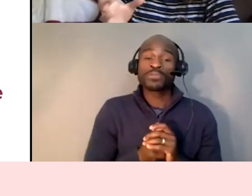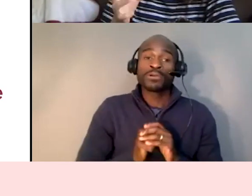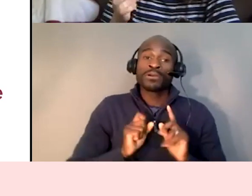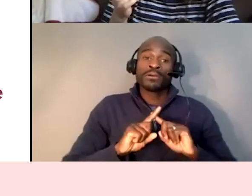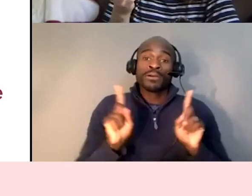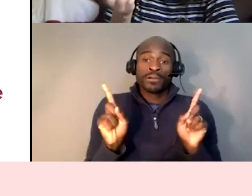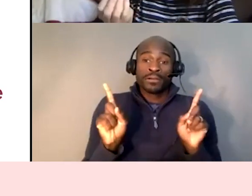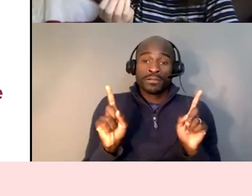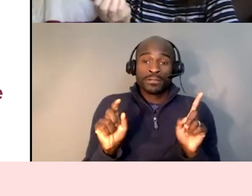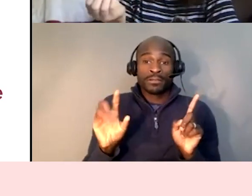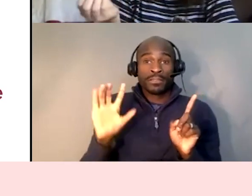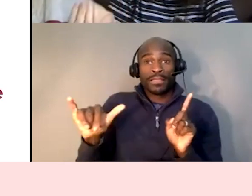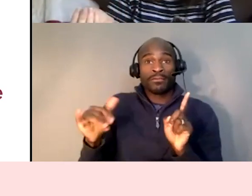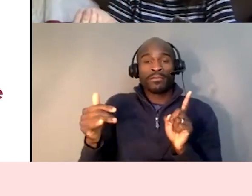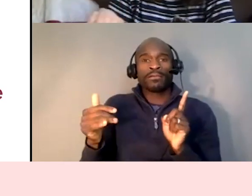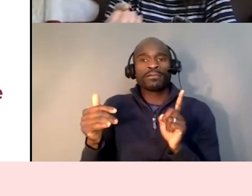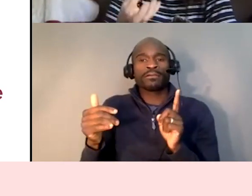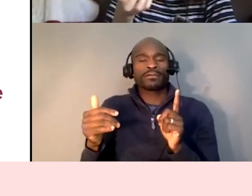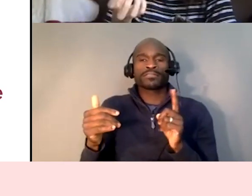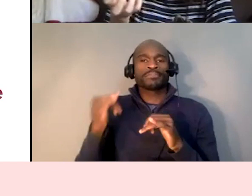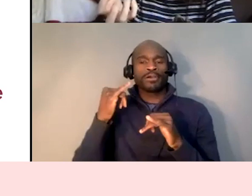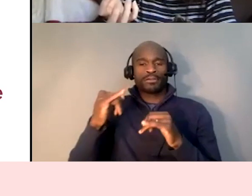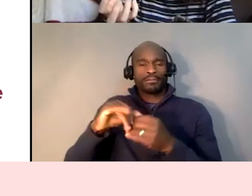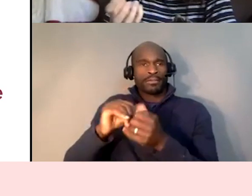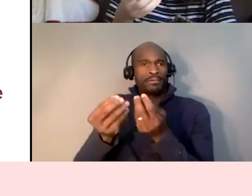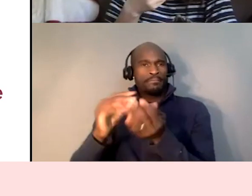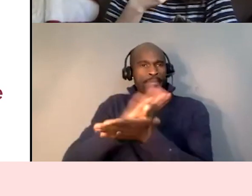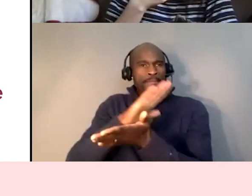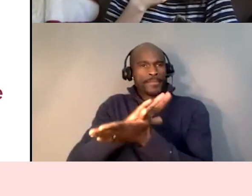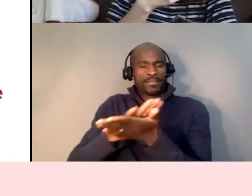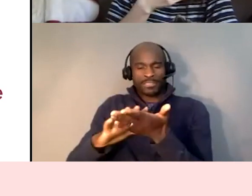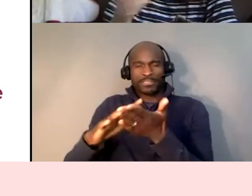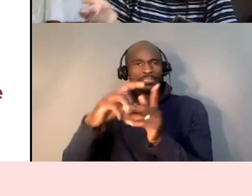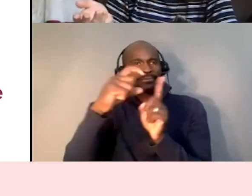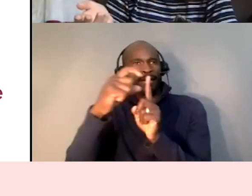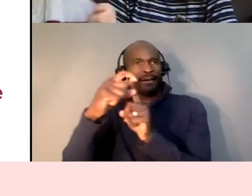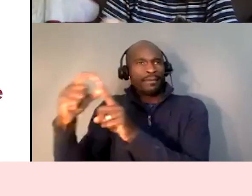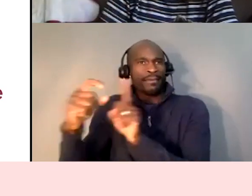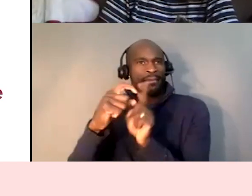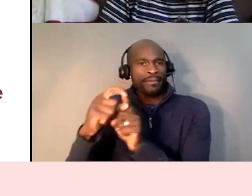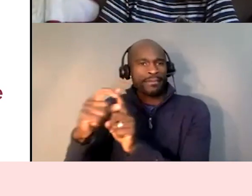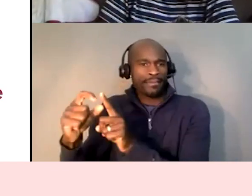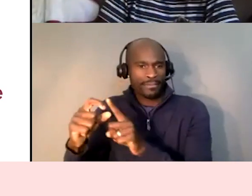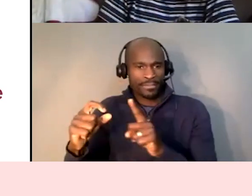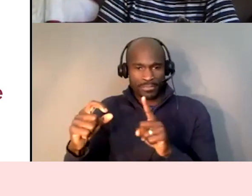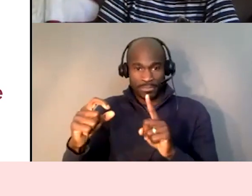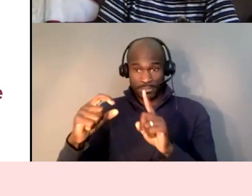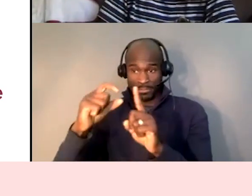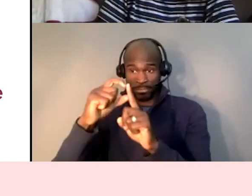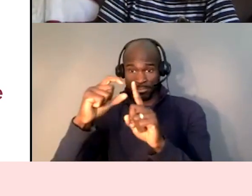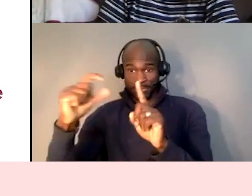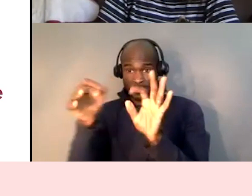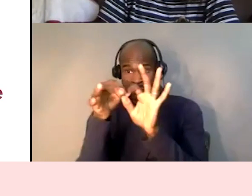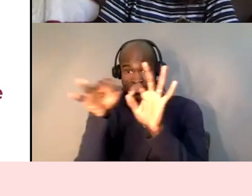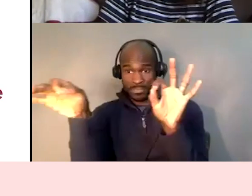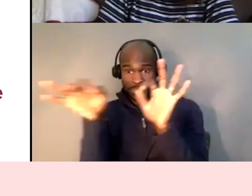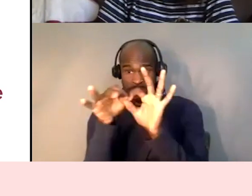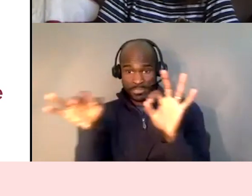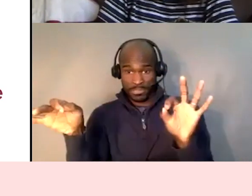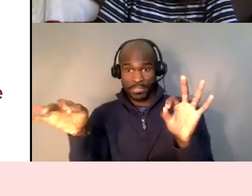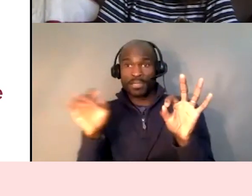the text on the page or the text used in an interaction that makes sense to users